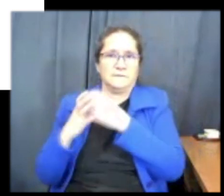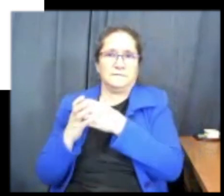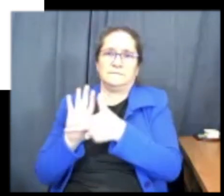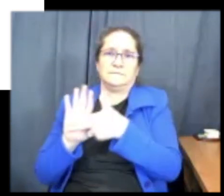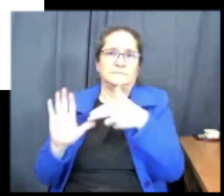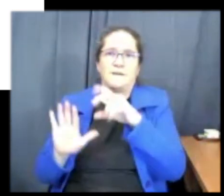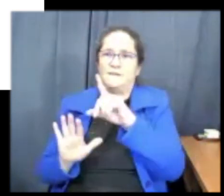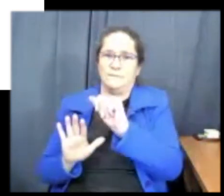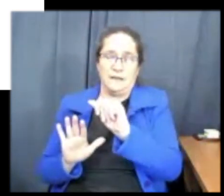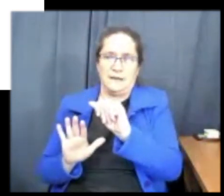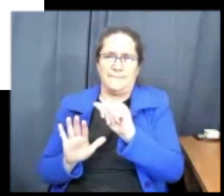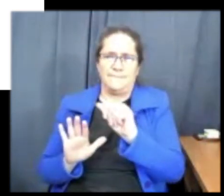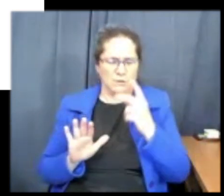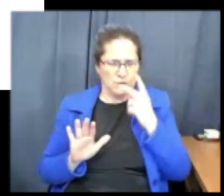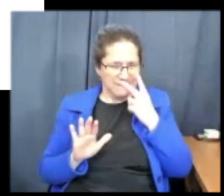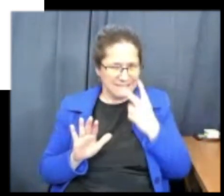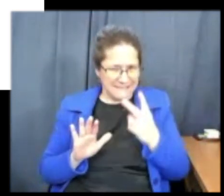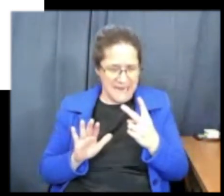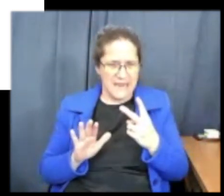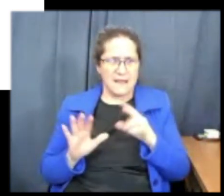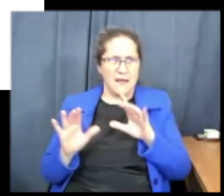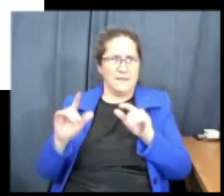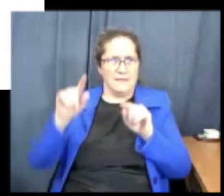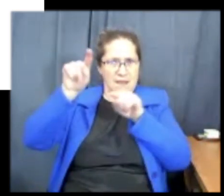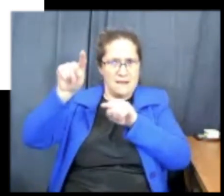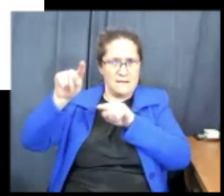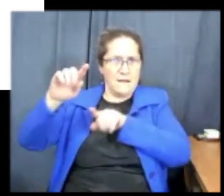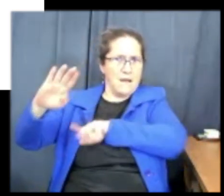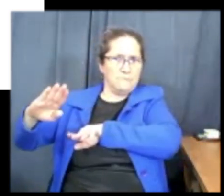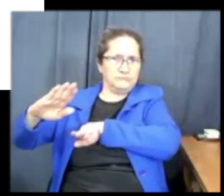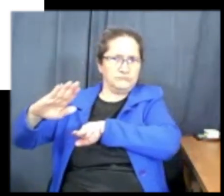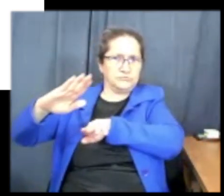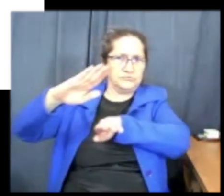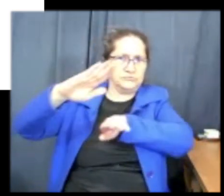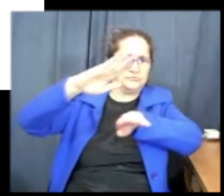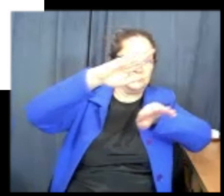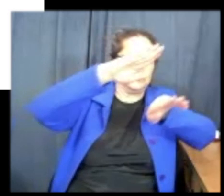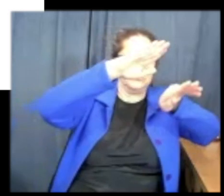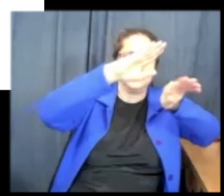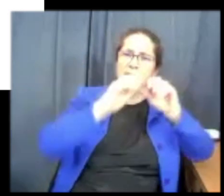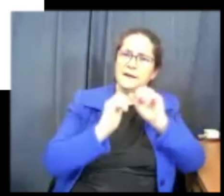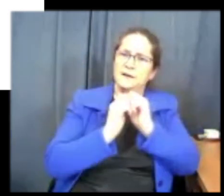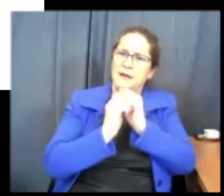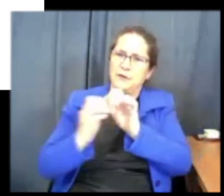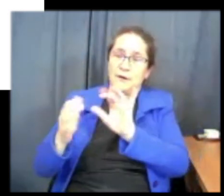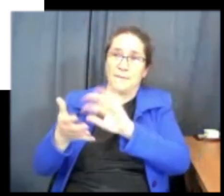students are put in their least restrictive environment then the data increases as well and students